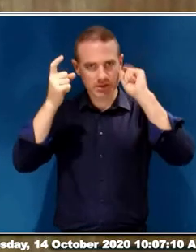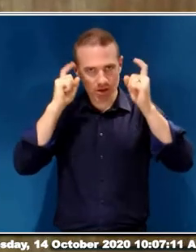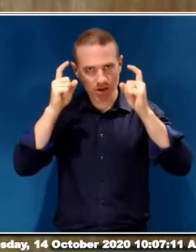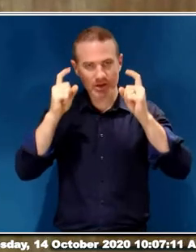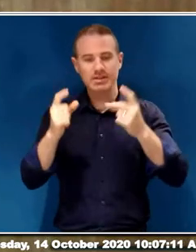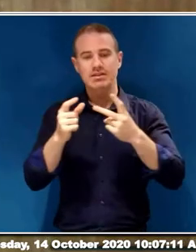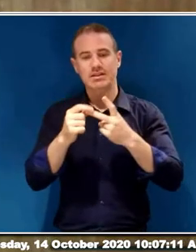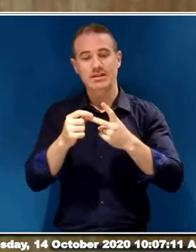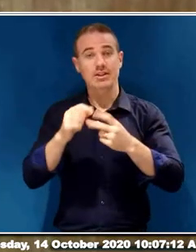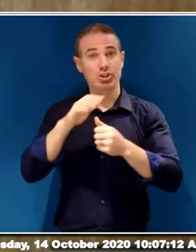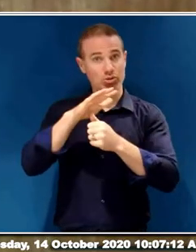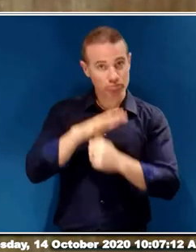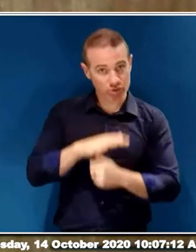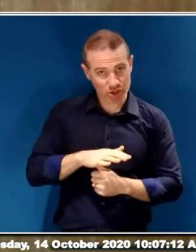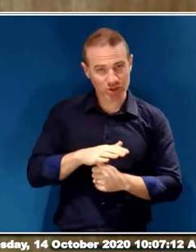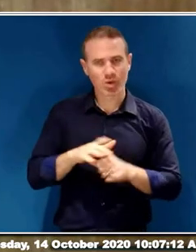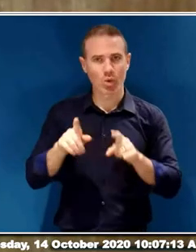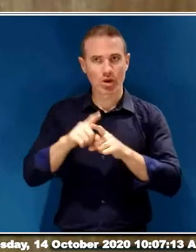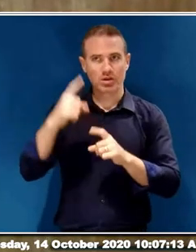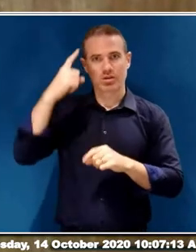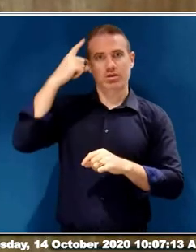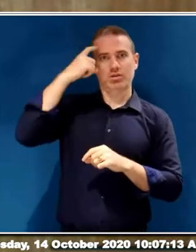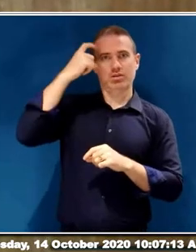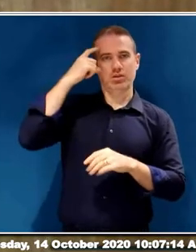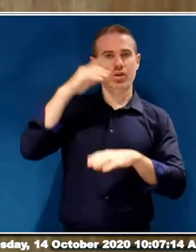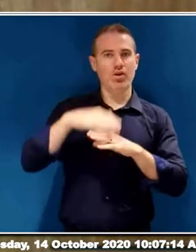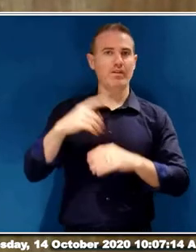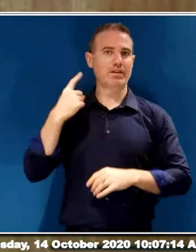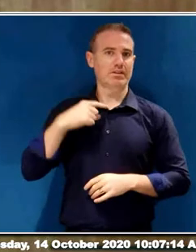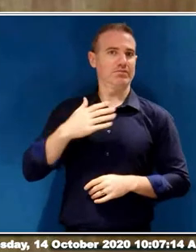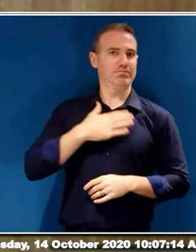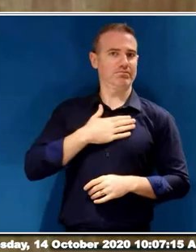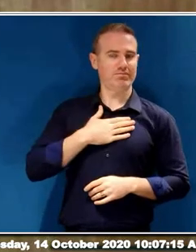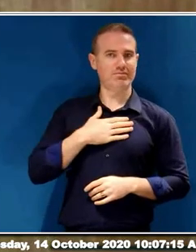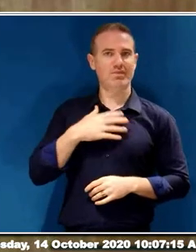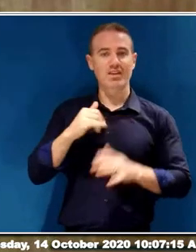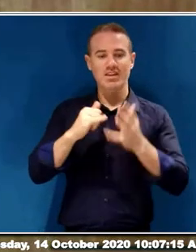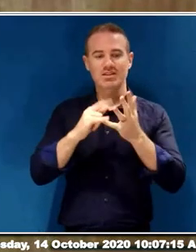sensory processing disorder, a speech language disorder, eosinophilic